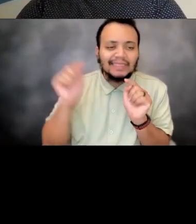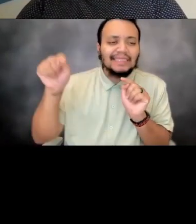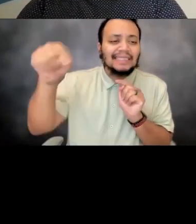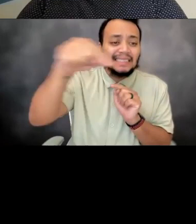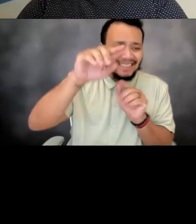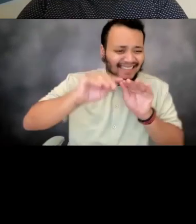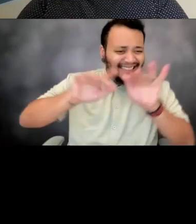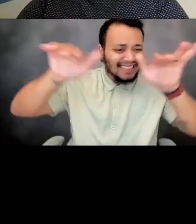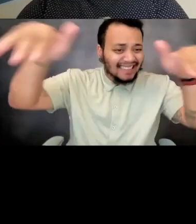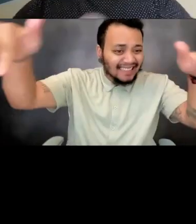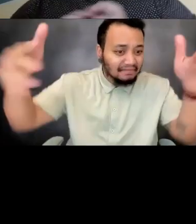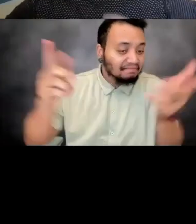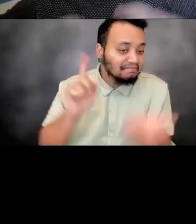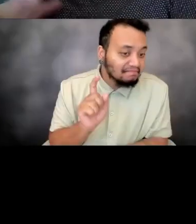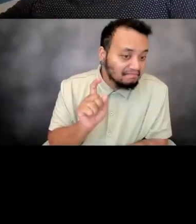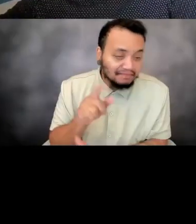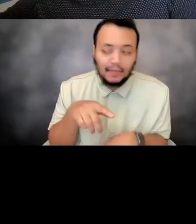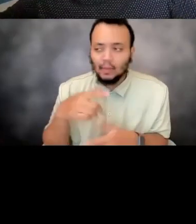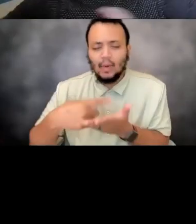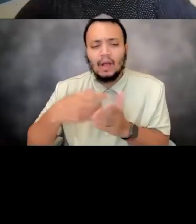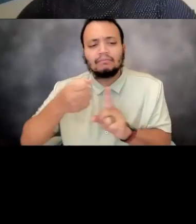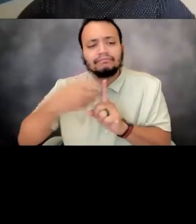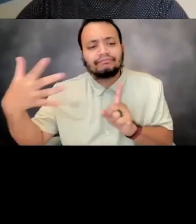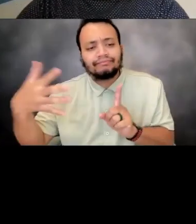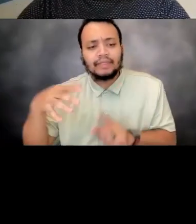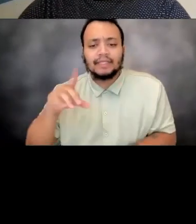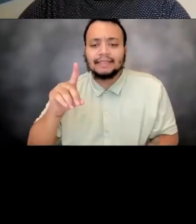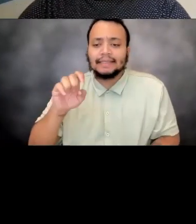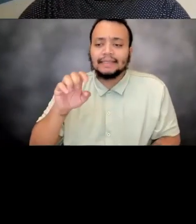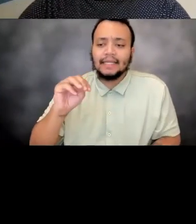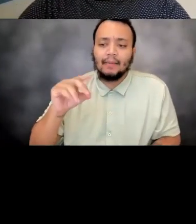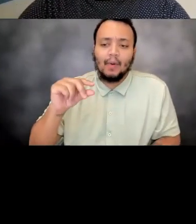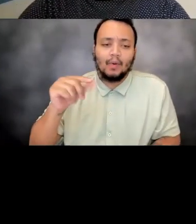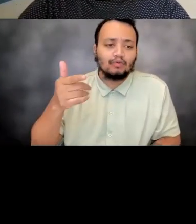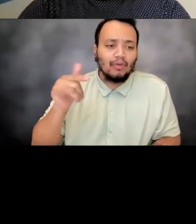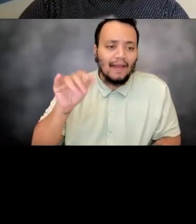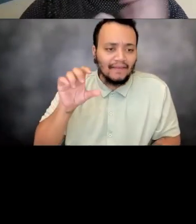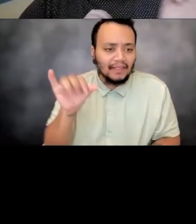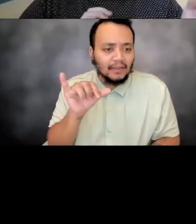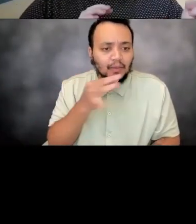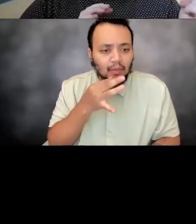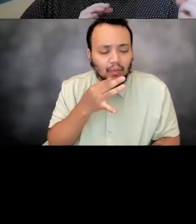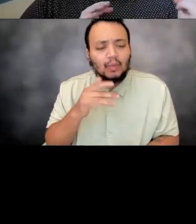and we did get to a lot of different people. So